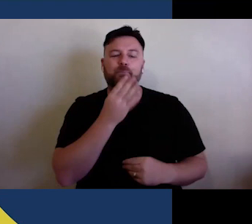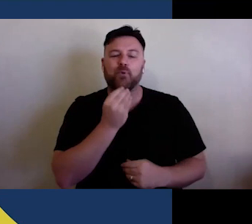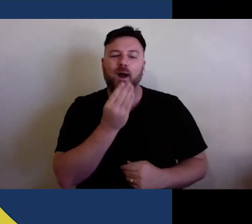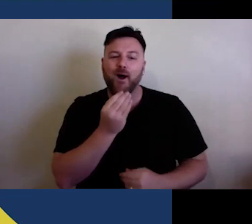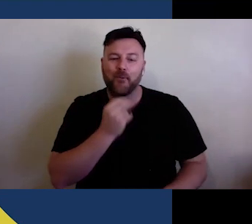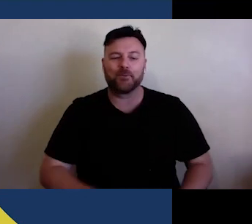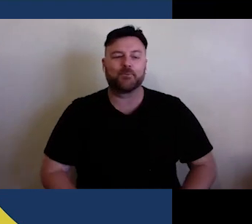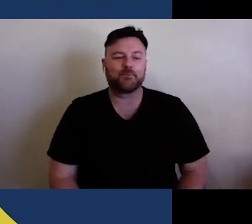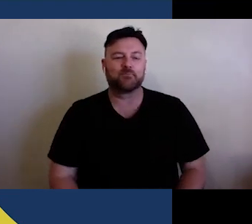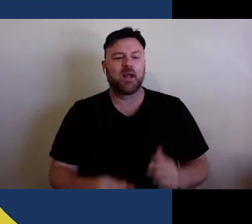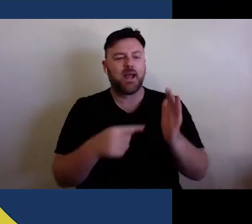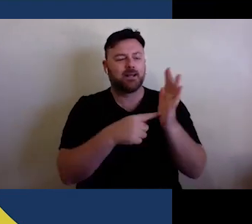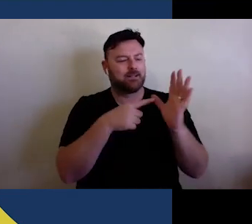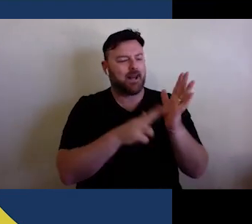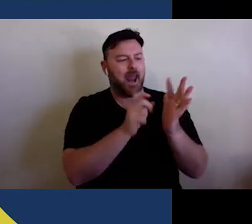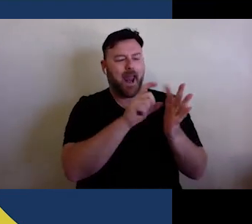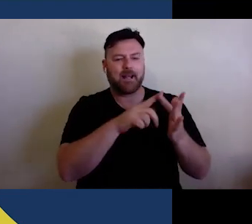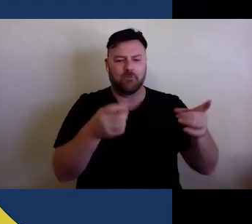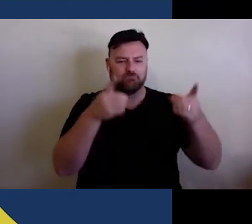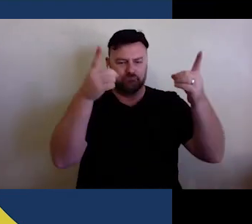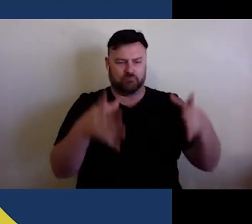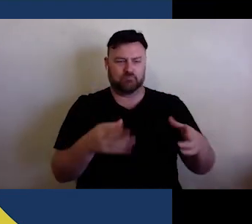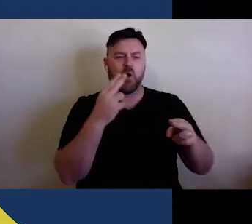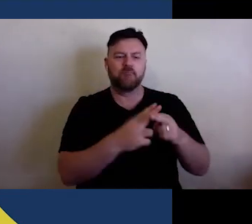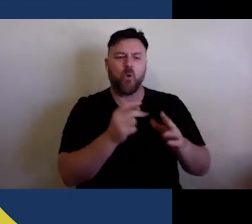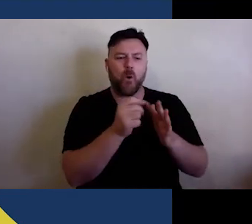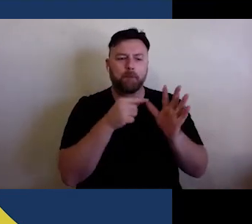Patternmakers and B oi, anca is a research analyst at pattern --